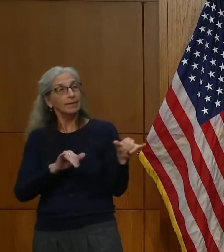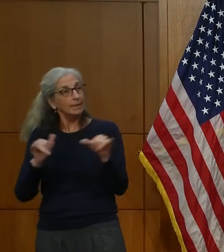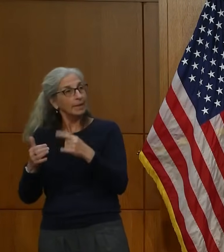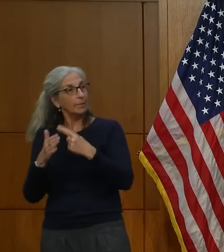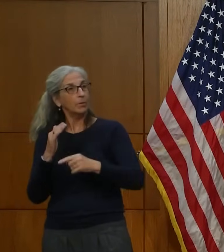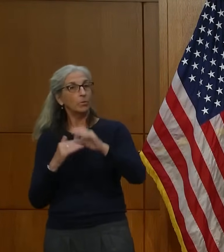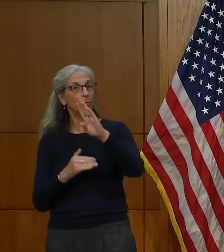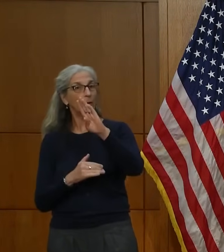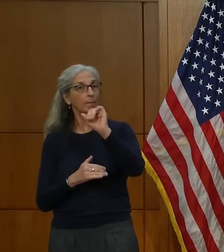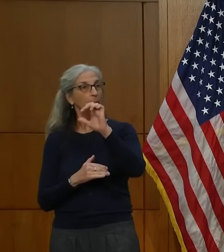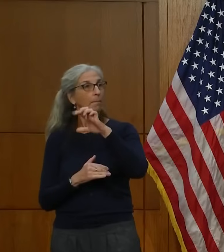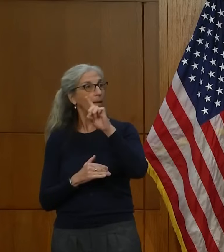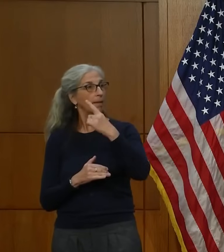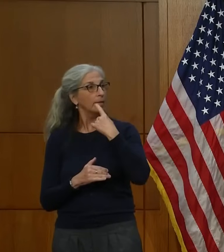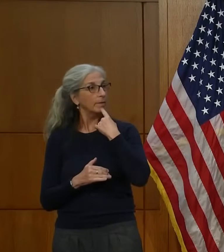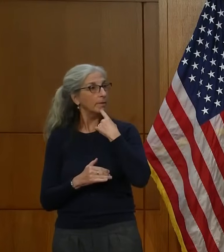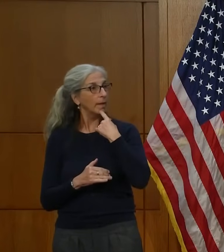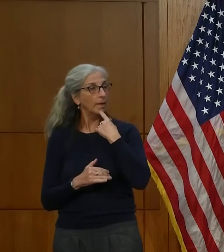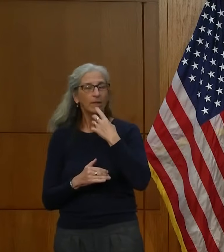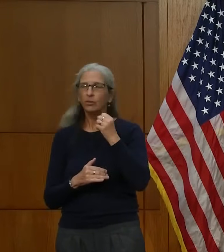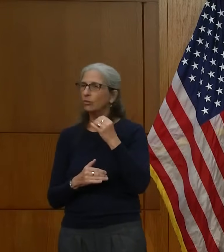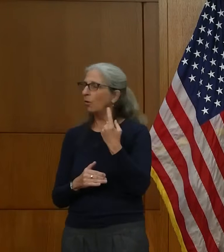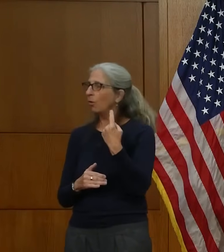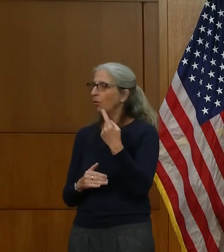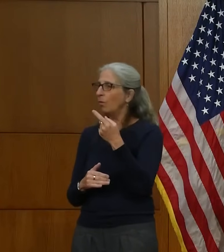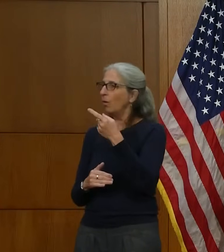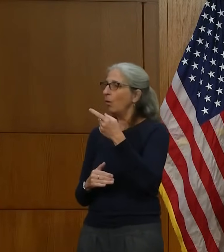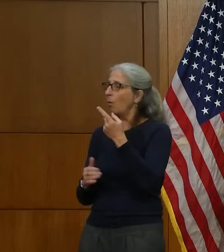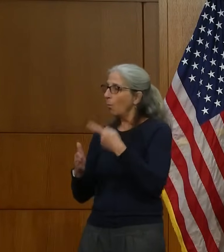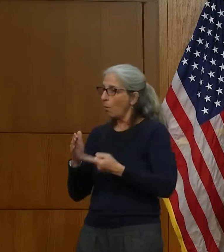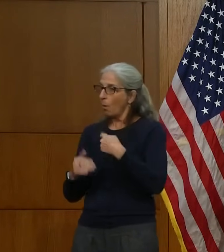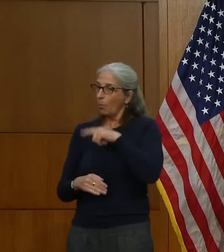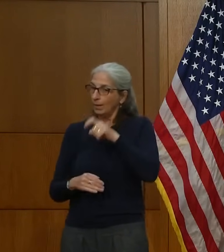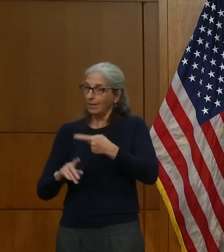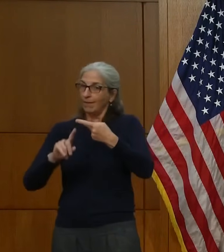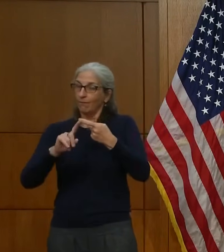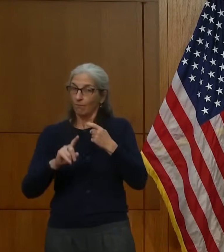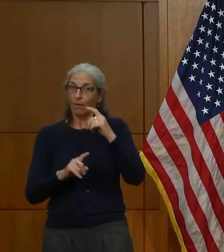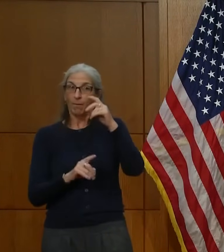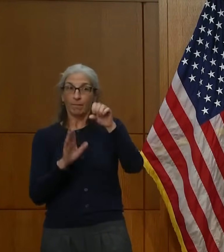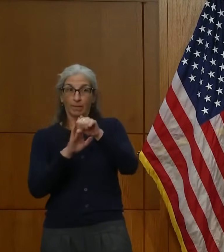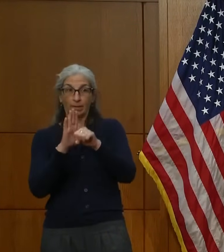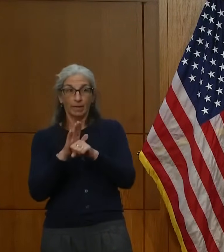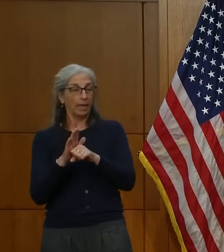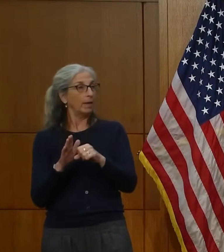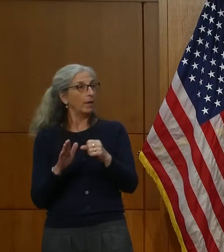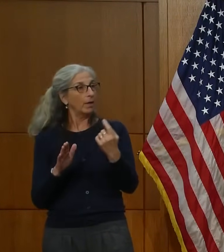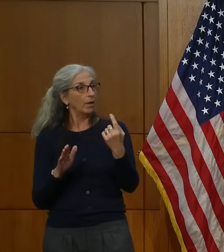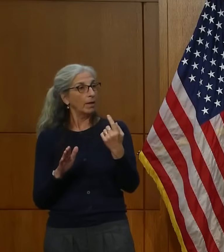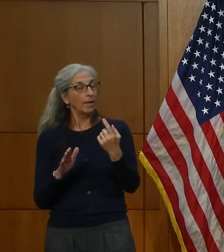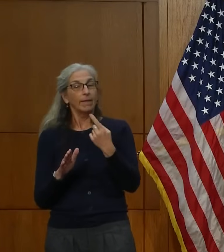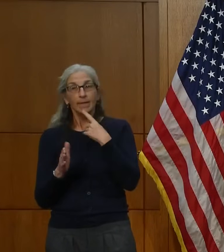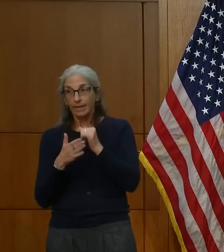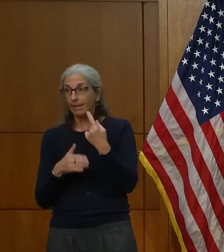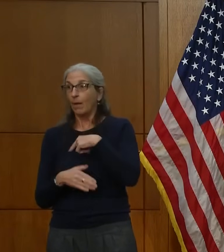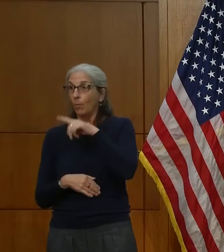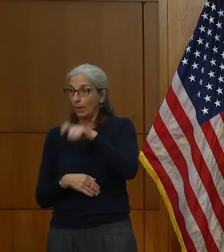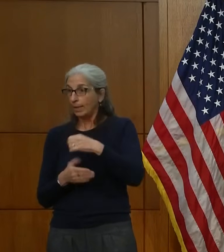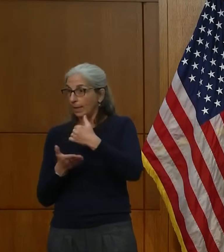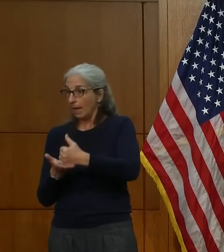WHAT THE TEAM AT, BALLARD SAID. WHAT WE NEED FROM THE STATE. IS